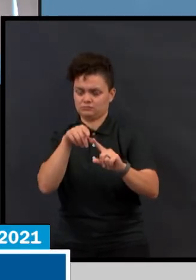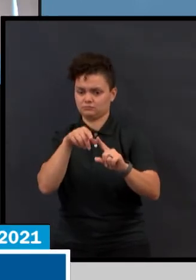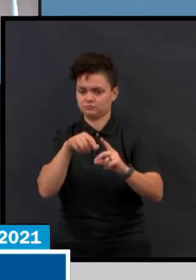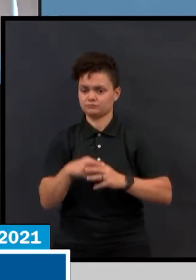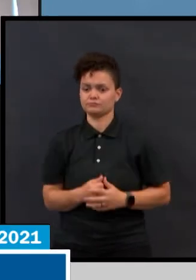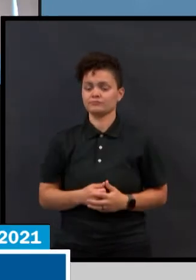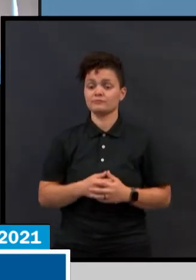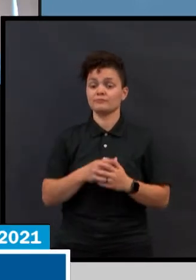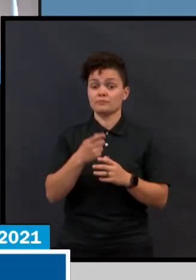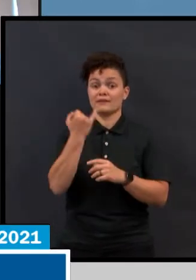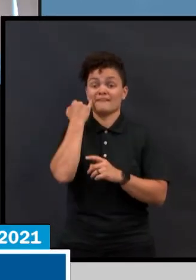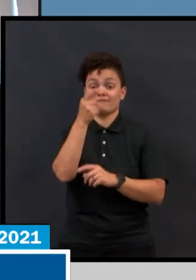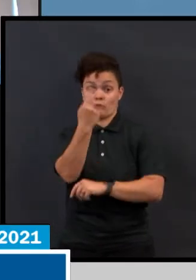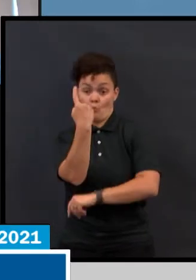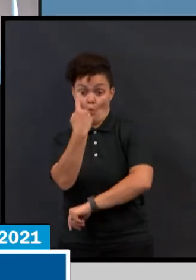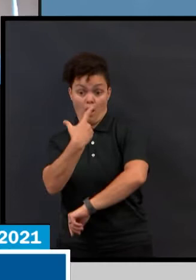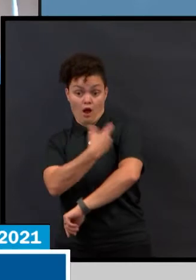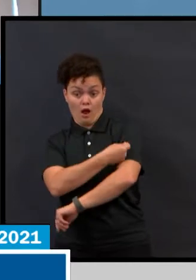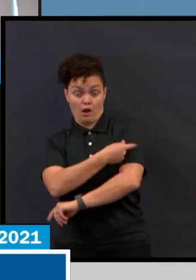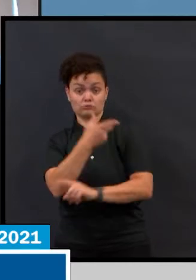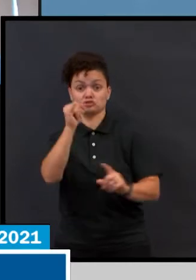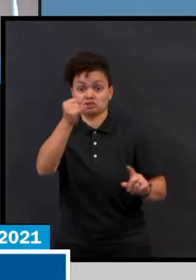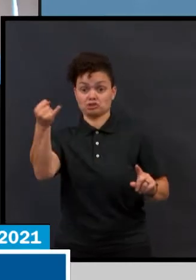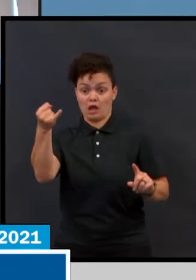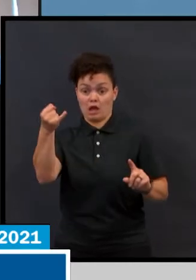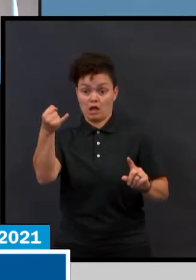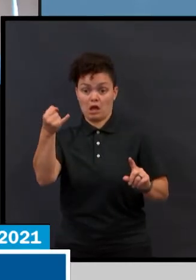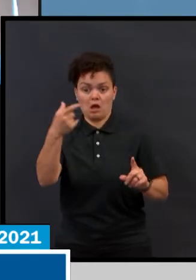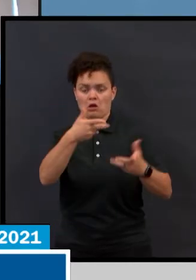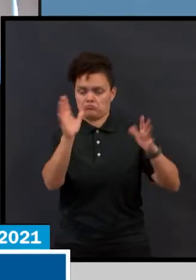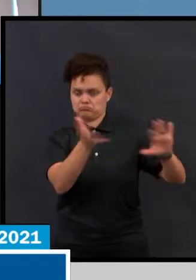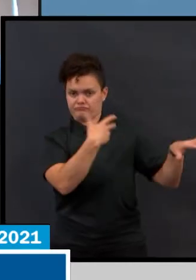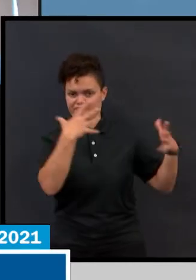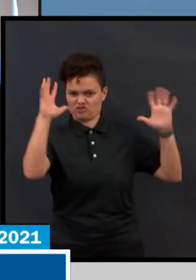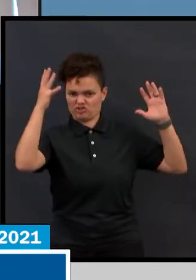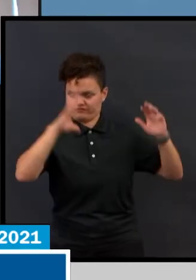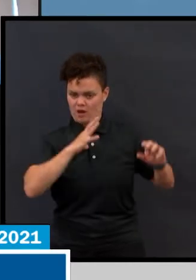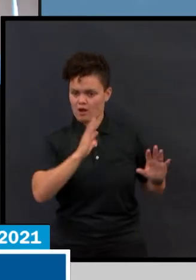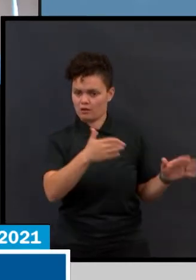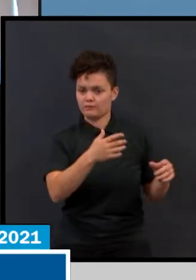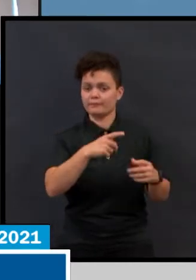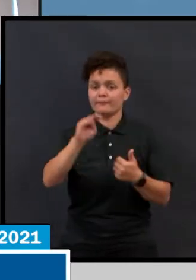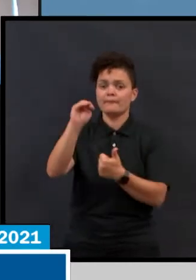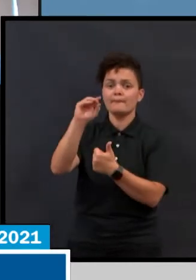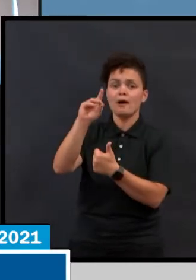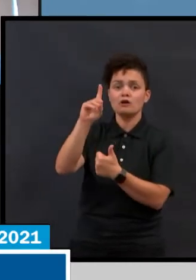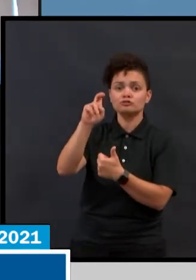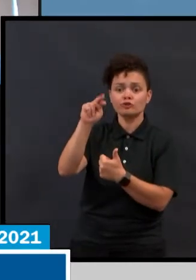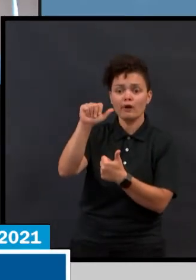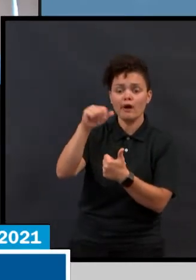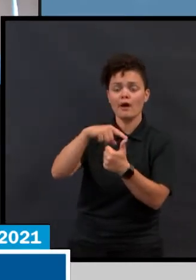to go if you receive just one dose of pfizer or moderna you really should get that done um so